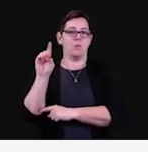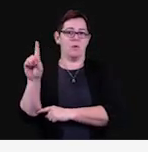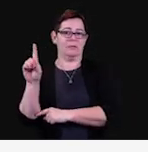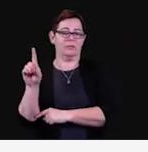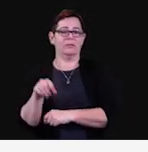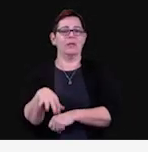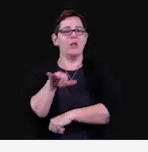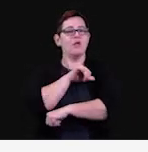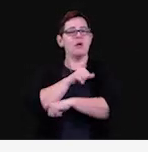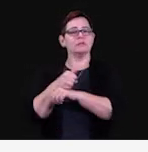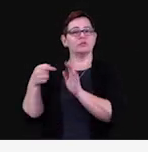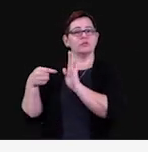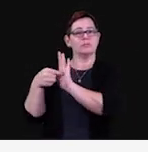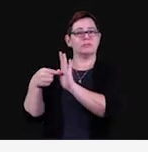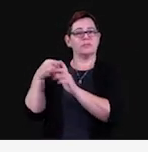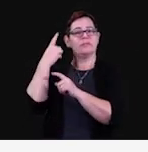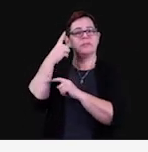Access, and send it to the CRA.